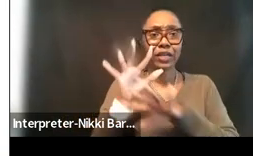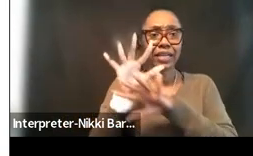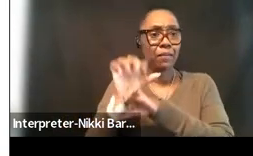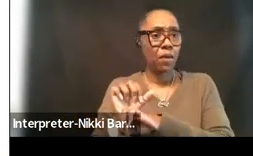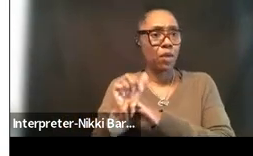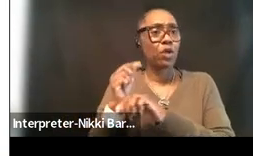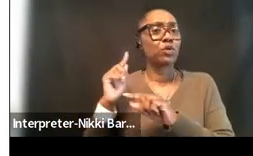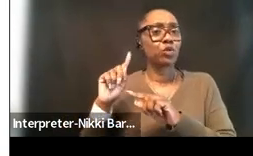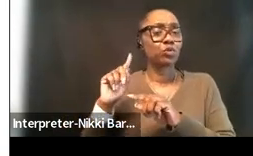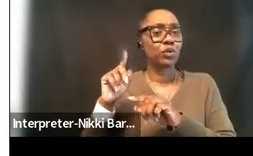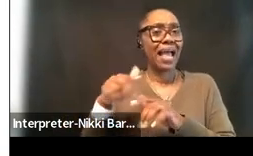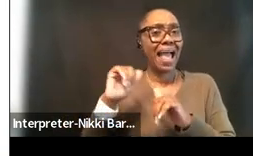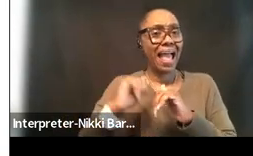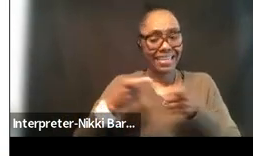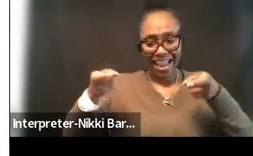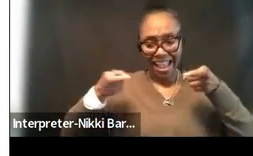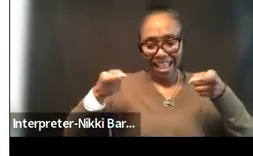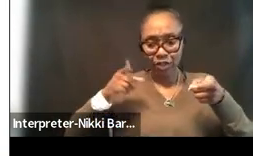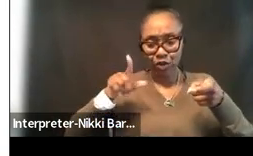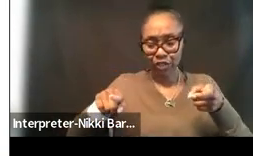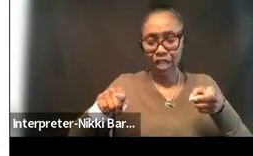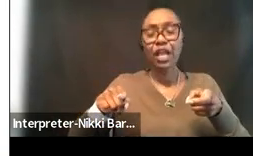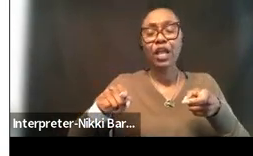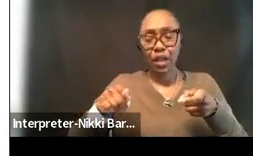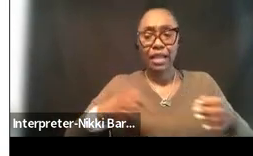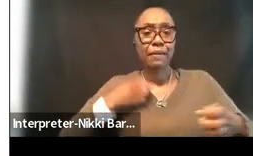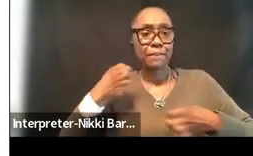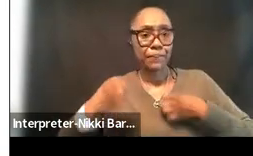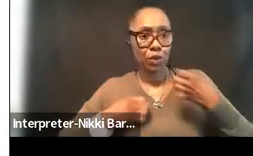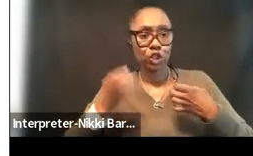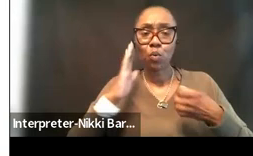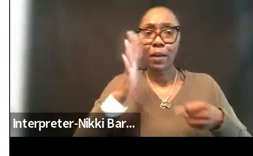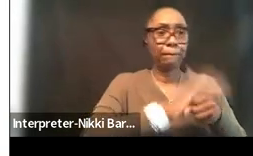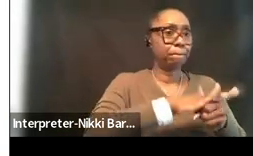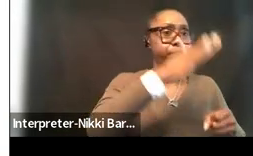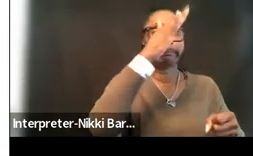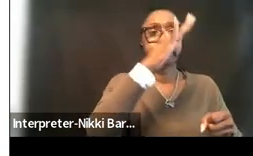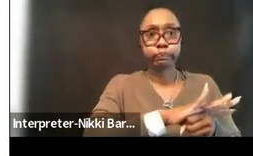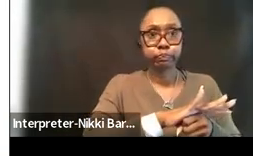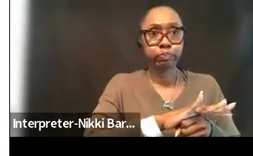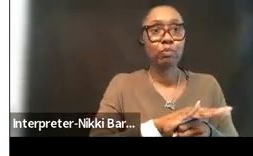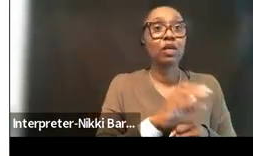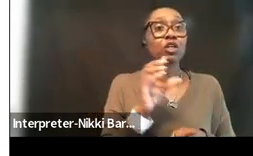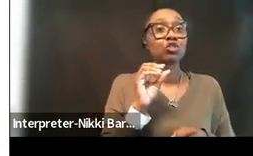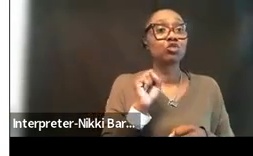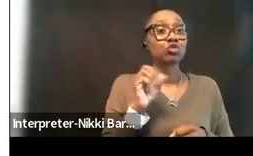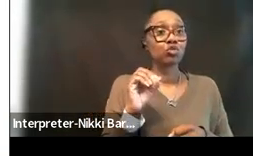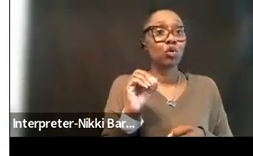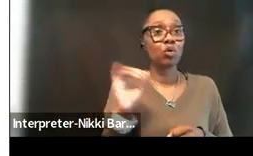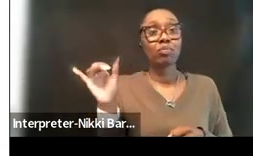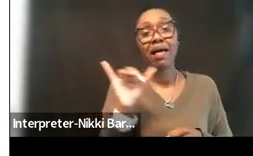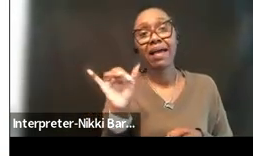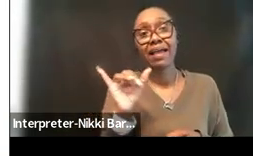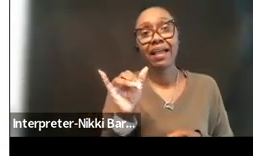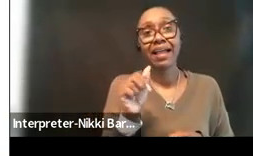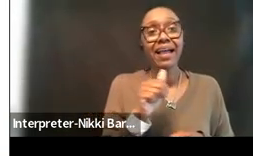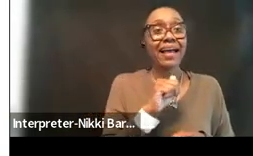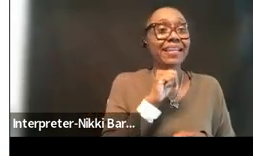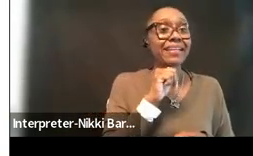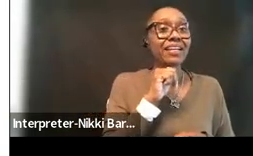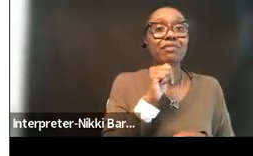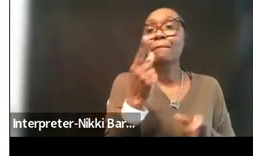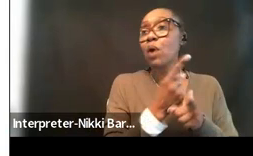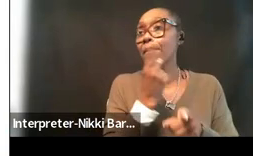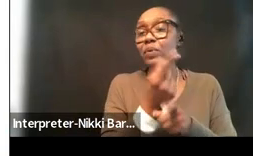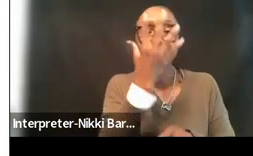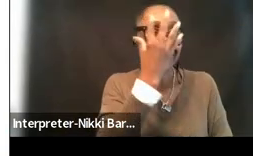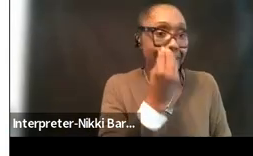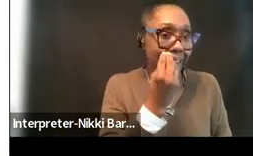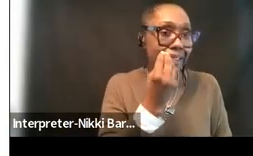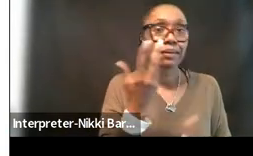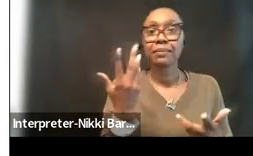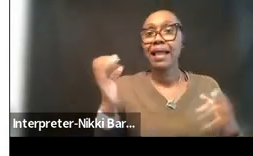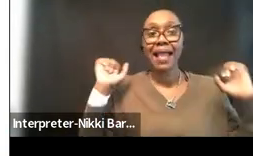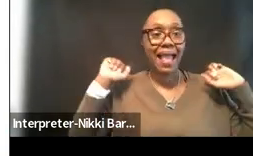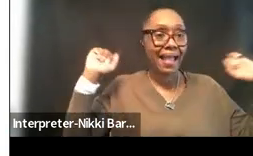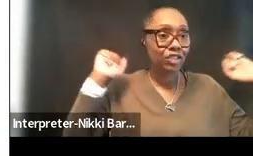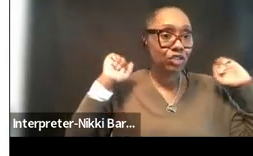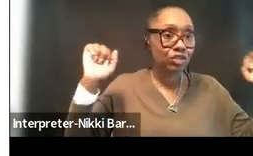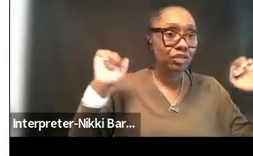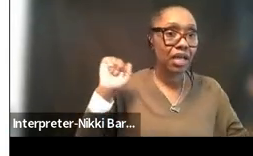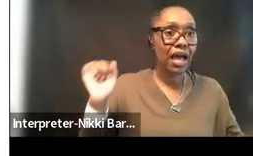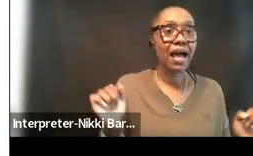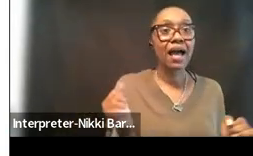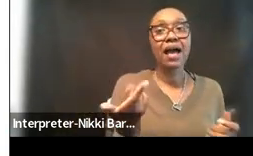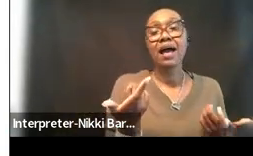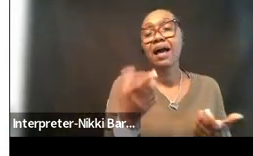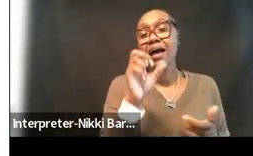That would be things like not getting proper sleep, not exercising, substance use is quite common, common self harm, or even things that might make someone more capable of suicide.